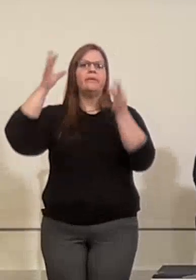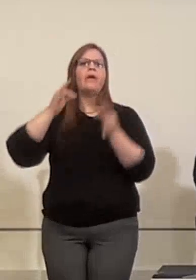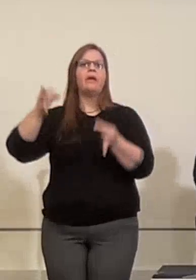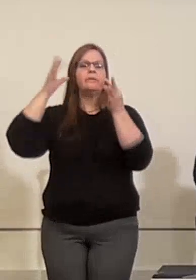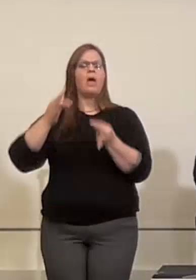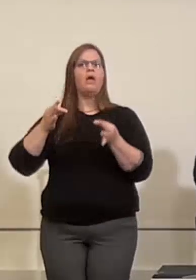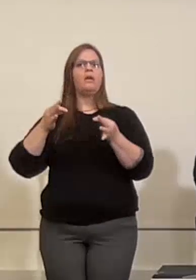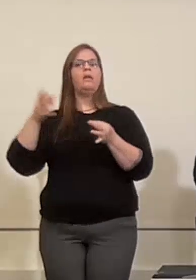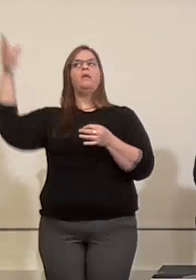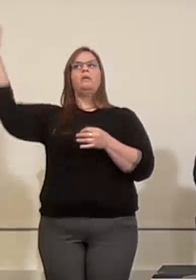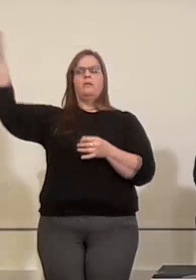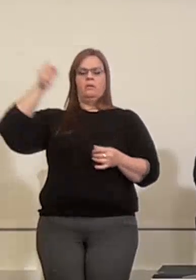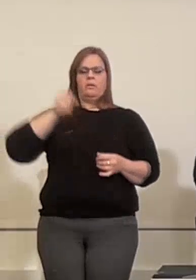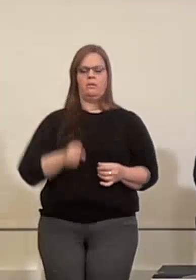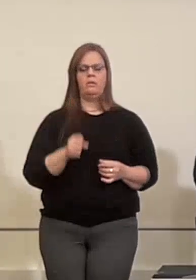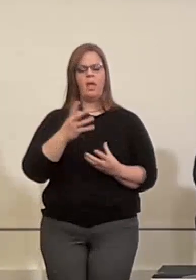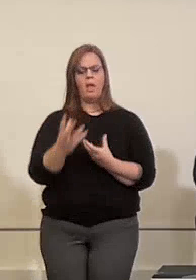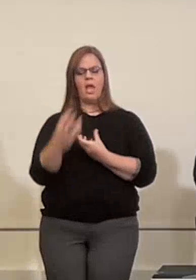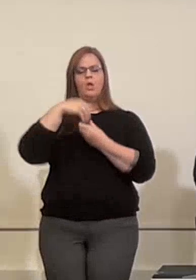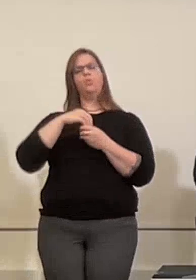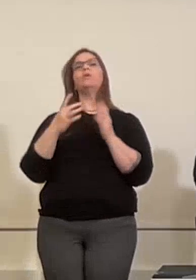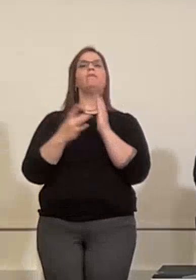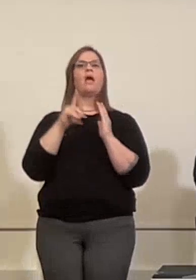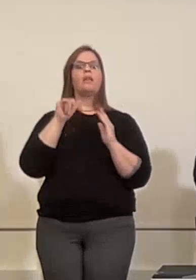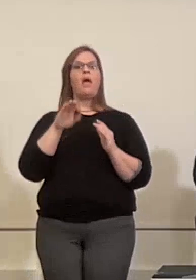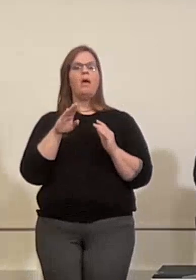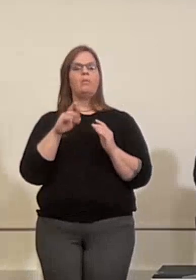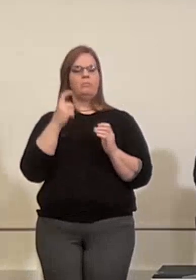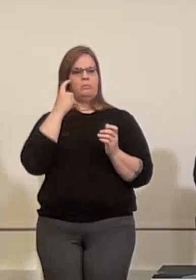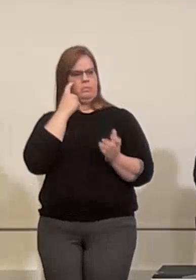tech lab where they got to see other technologies.